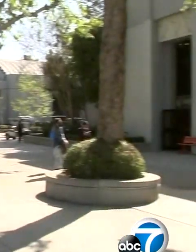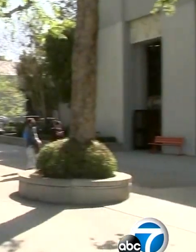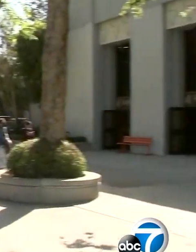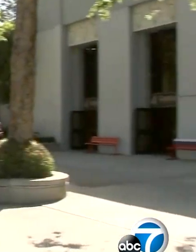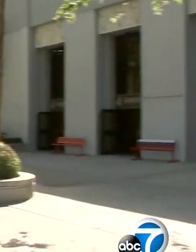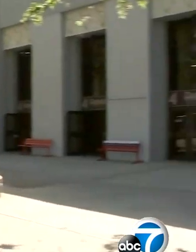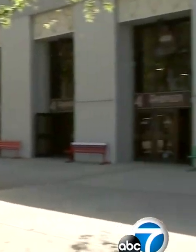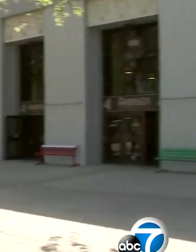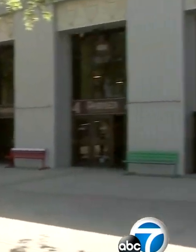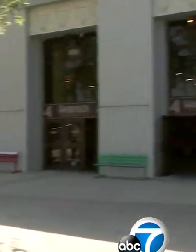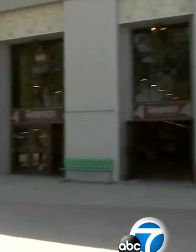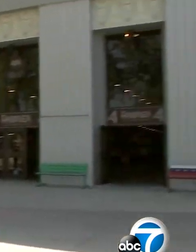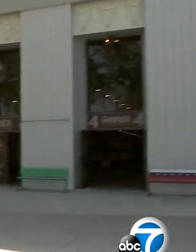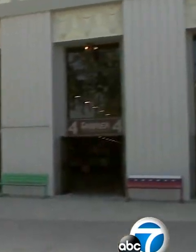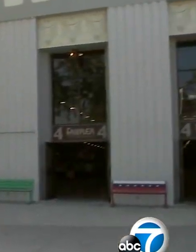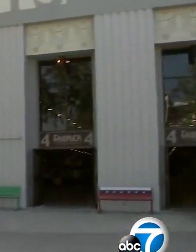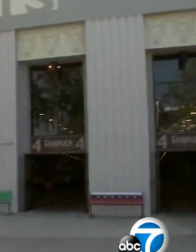BEING TRANSPORTED TO EMERGENCY FACILITIES LIKE THIS ONE. WE HAVE A